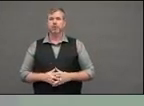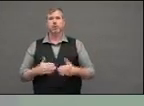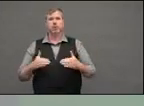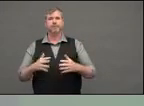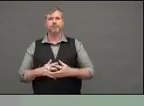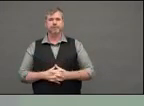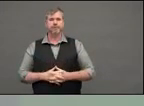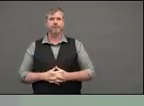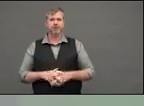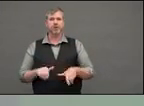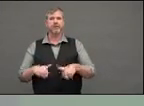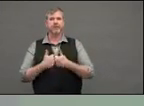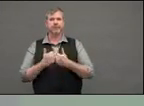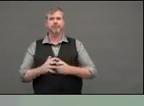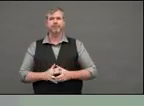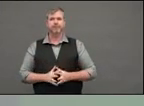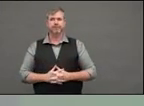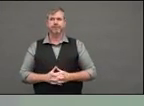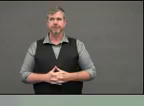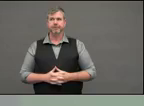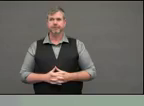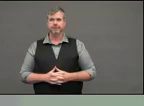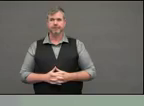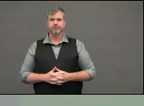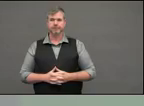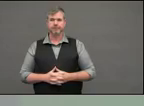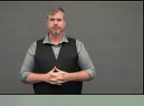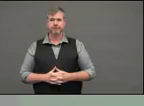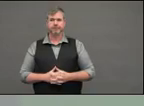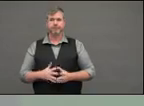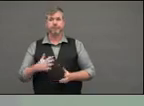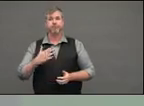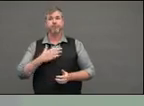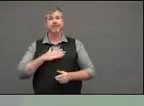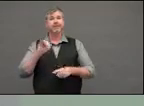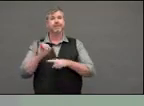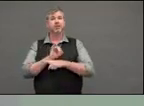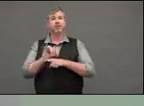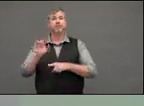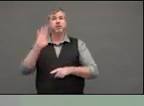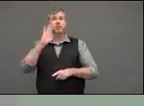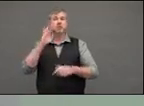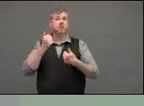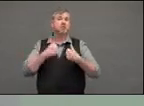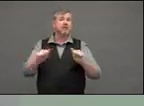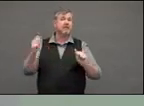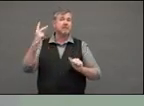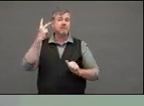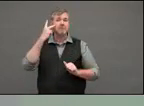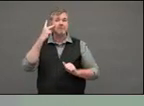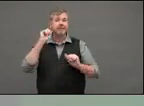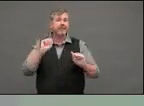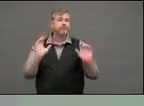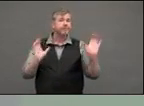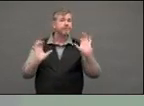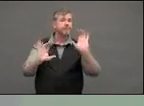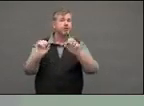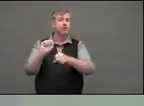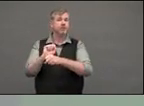after i finish my internship i'm going to try to see if i can also find a job and how you said you know a lot of people are coming they're